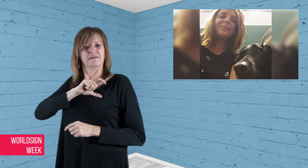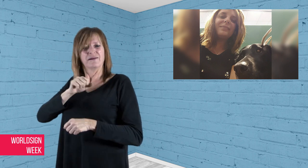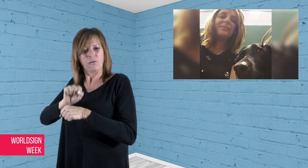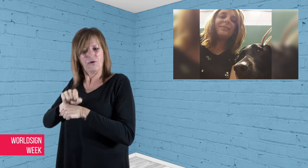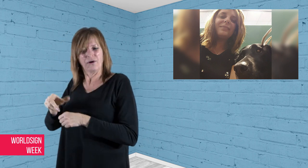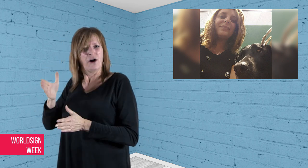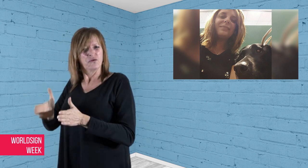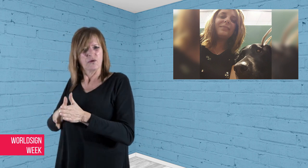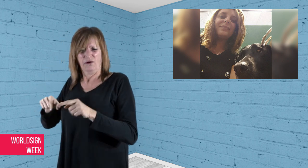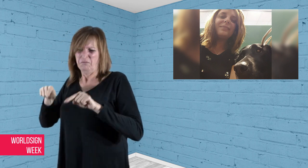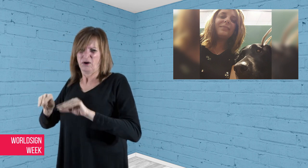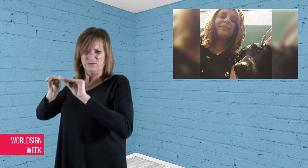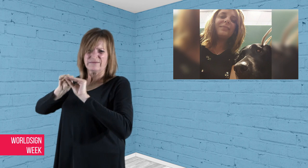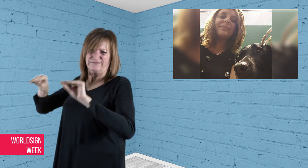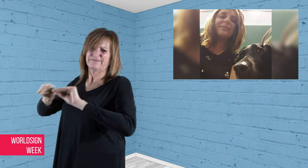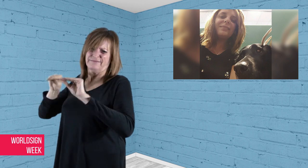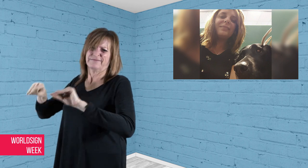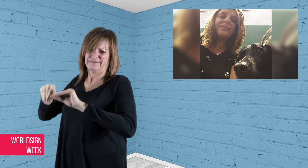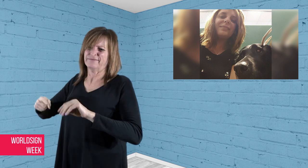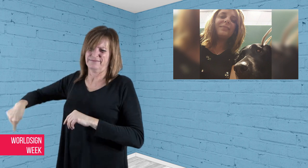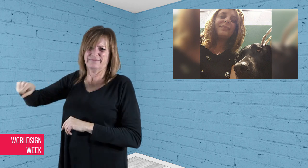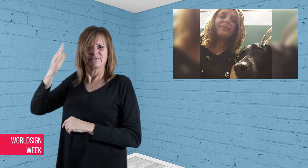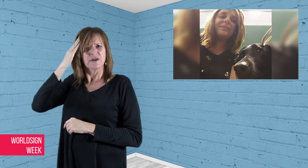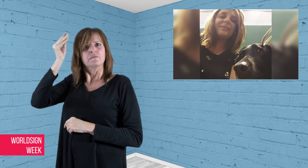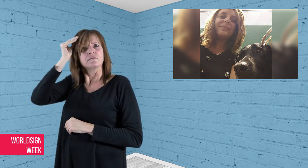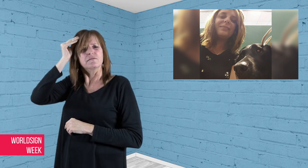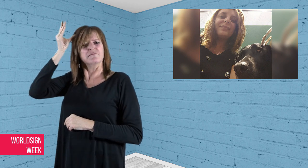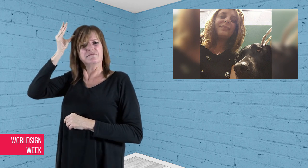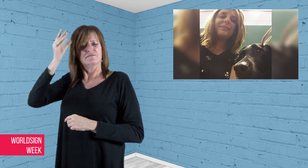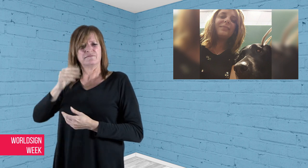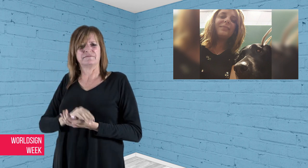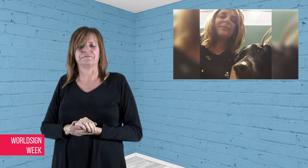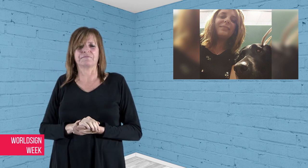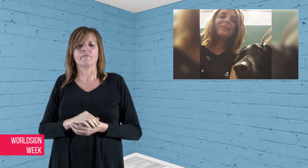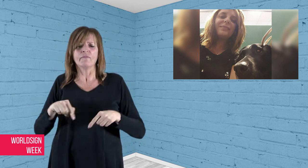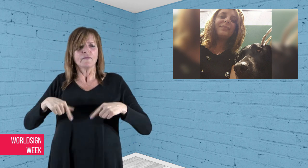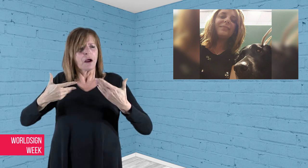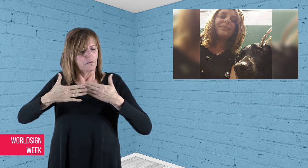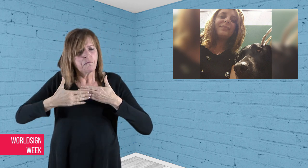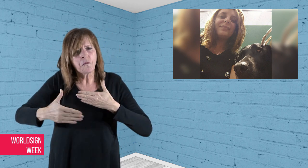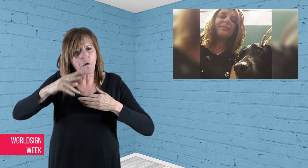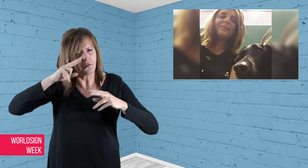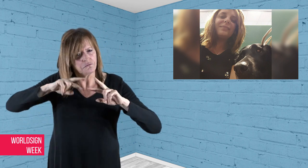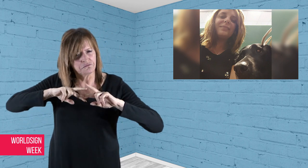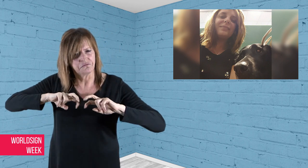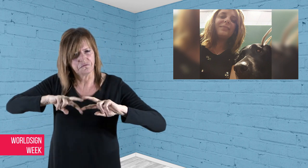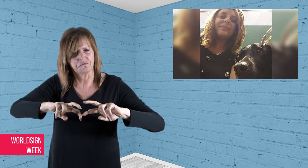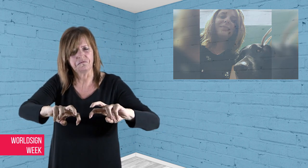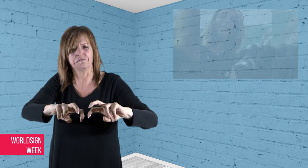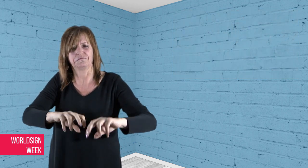the incident.